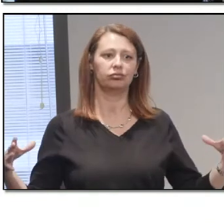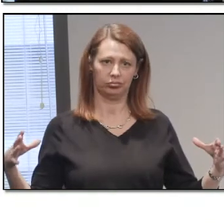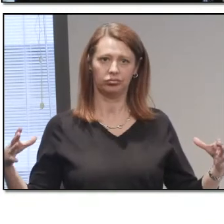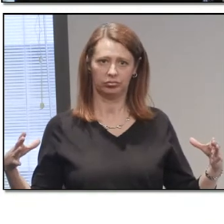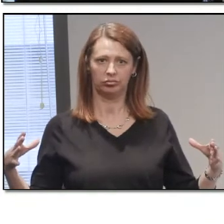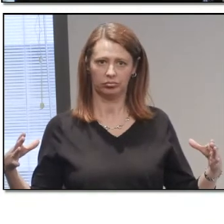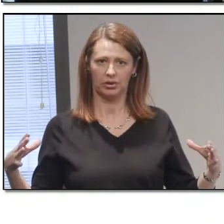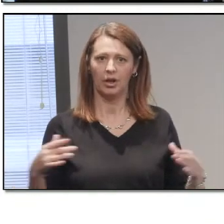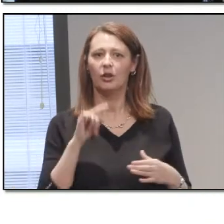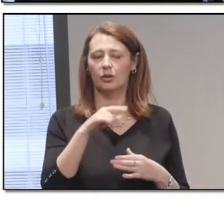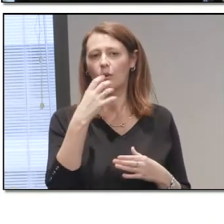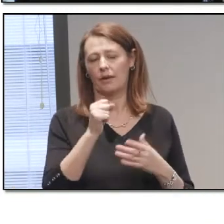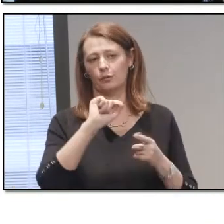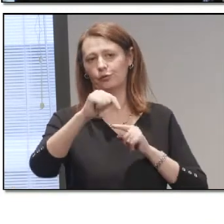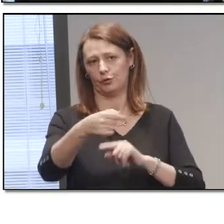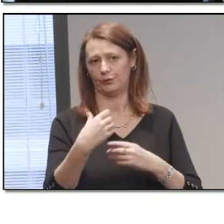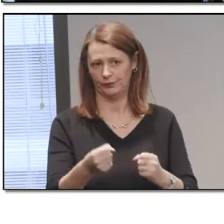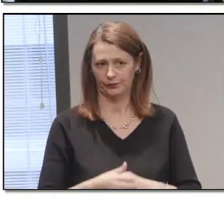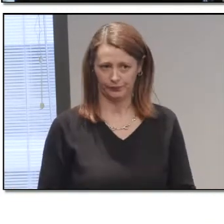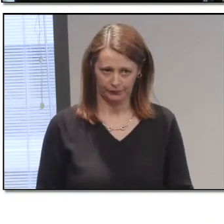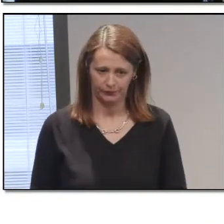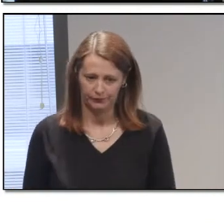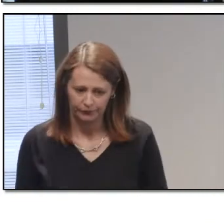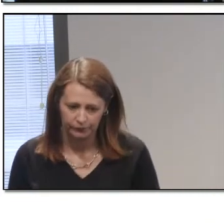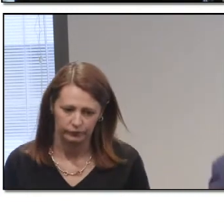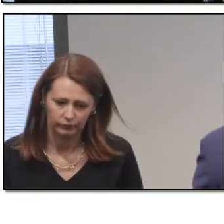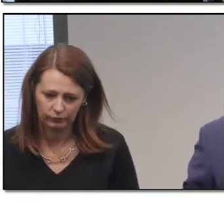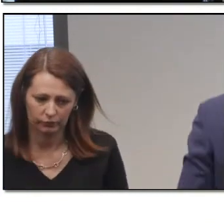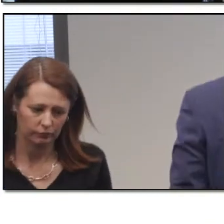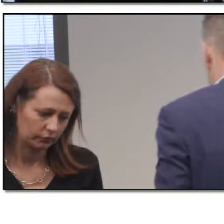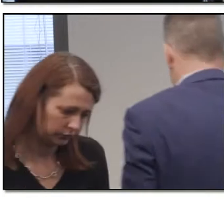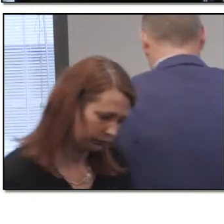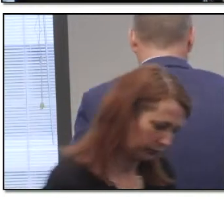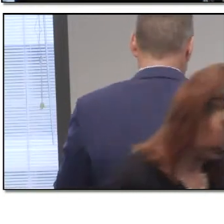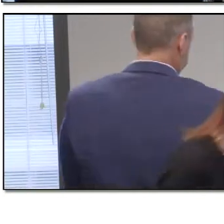so we have some challenges ahead of us. I also wanted to show you recreational water quality